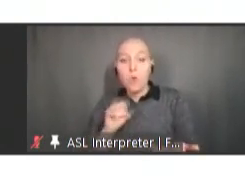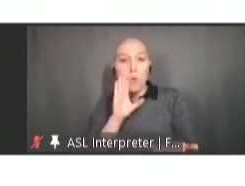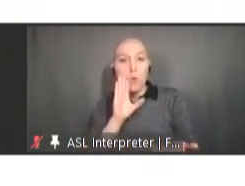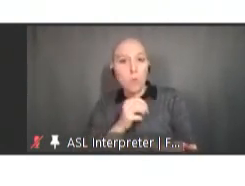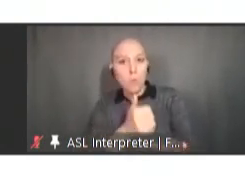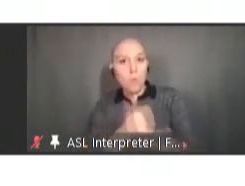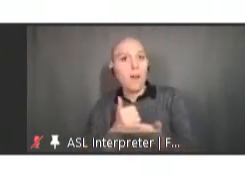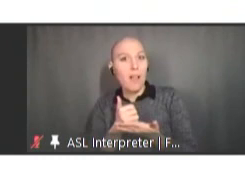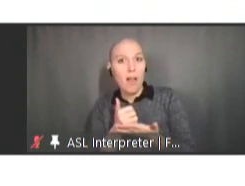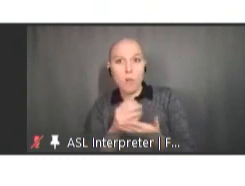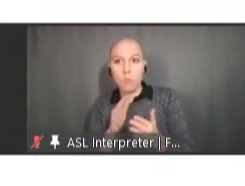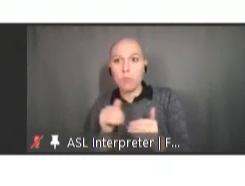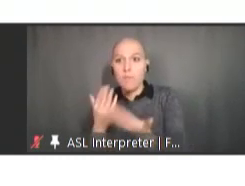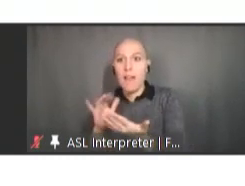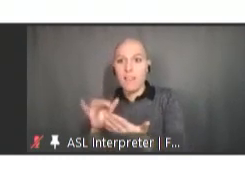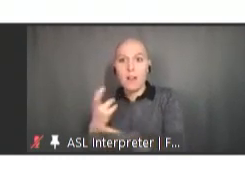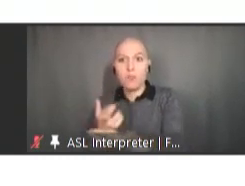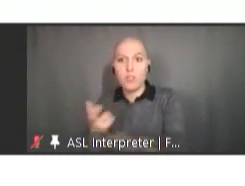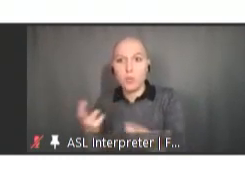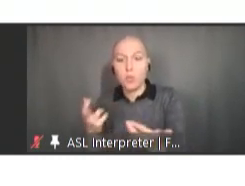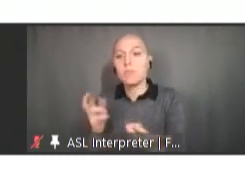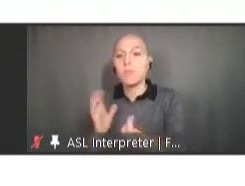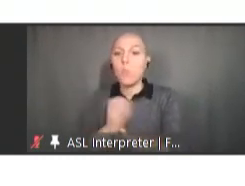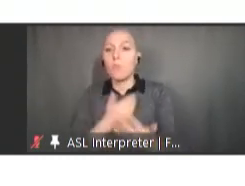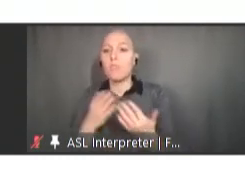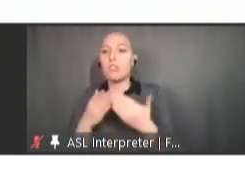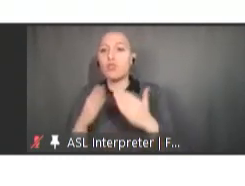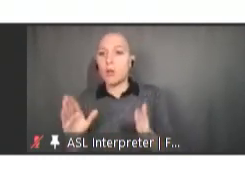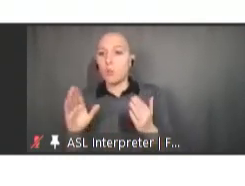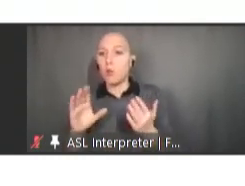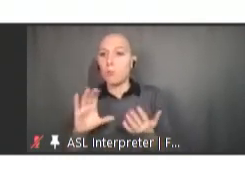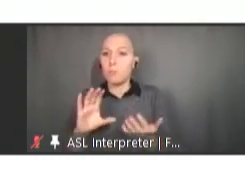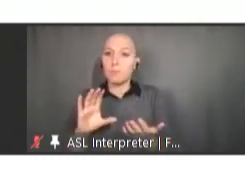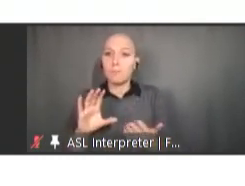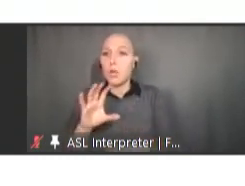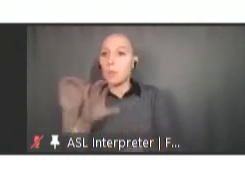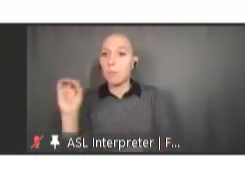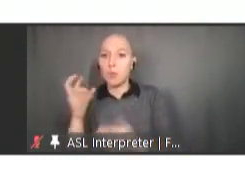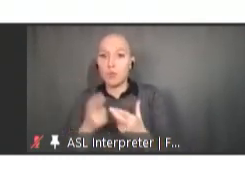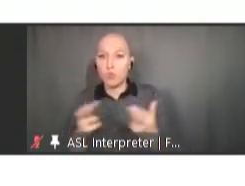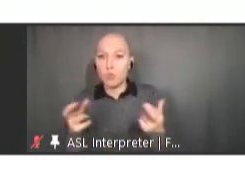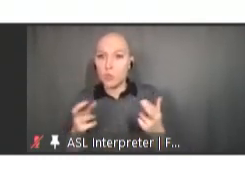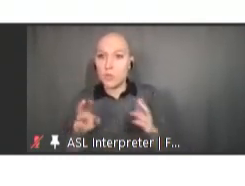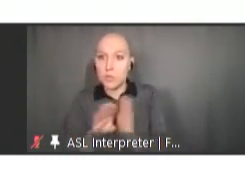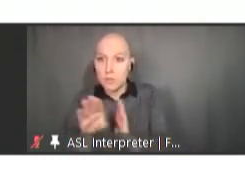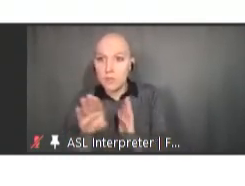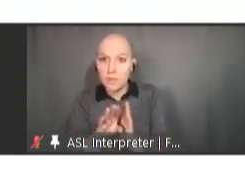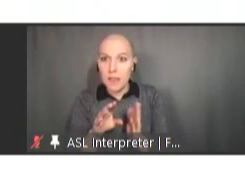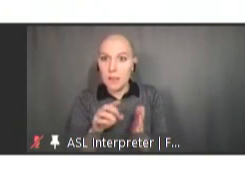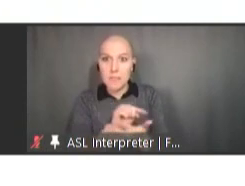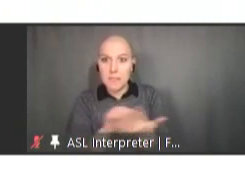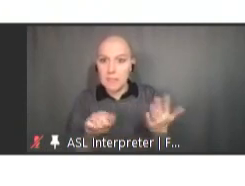general commercial resource for doing these kinds of studies in the future. But I would